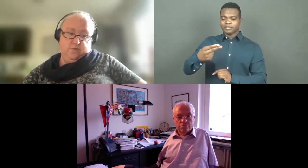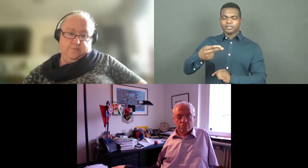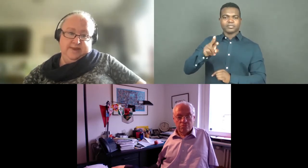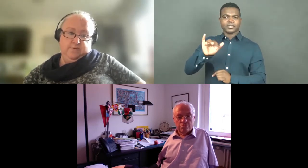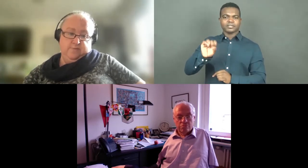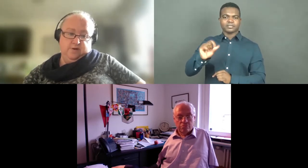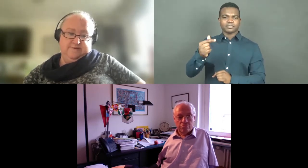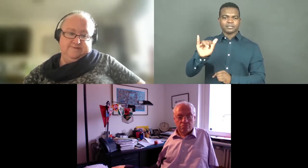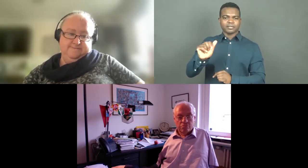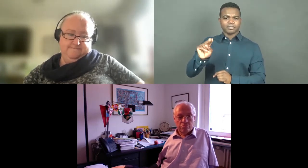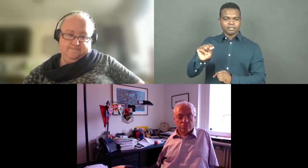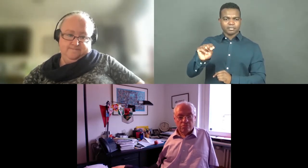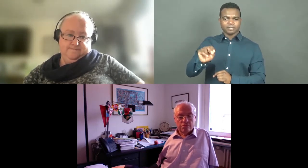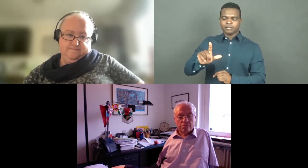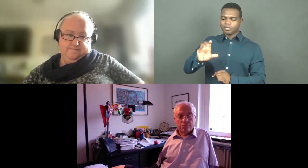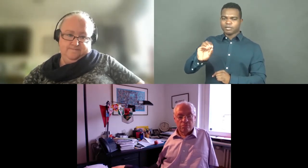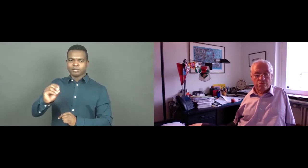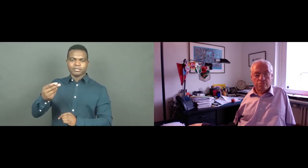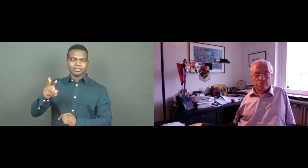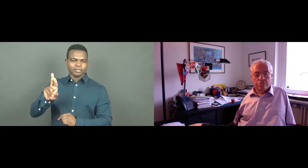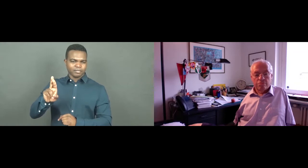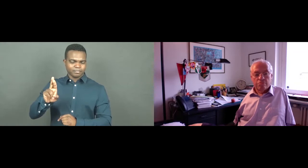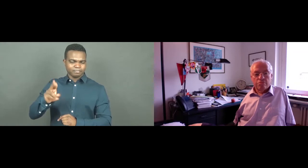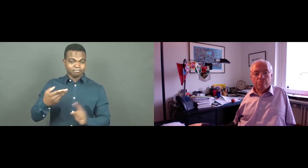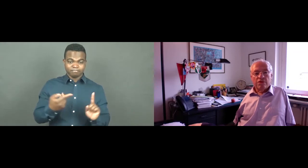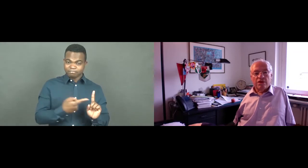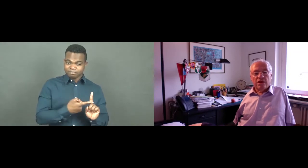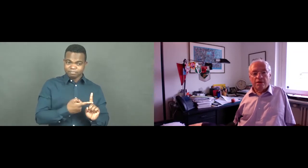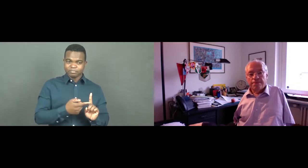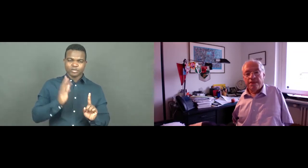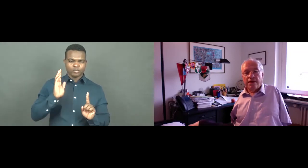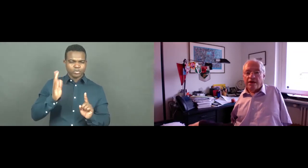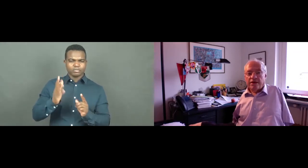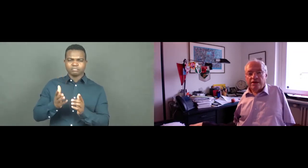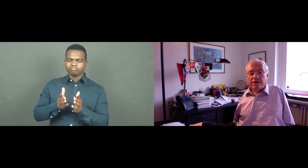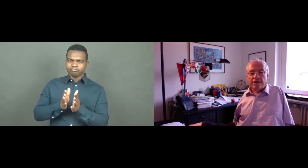opening remarks.